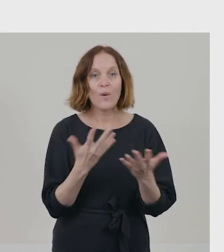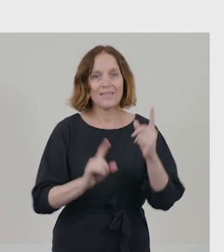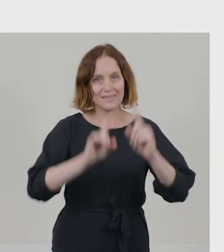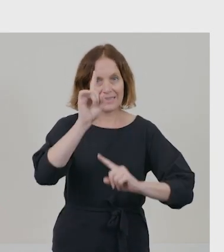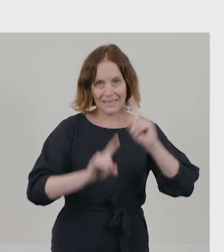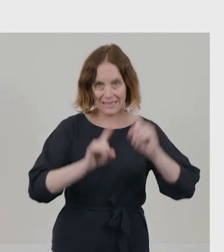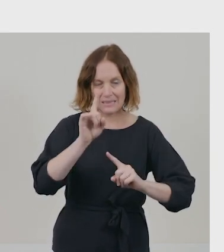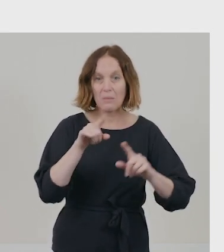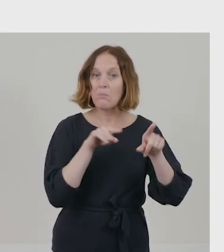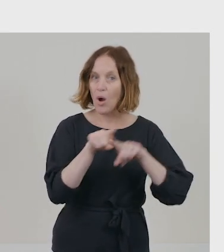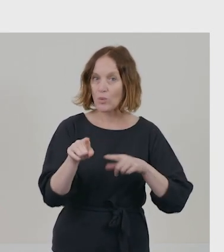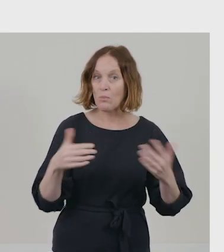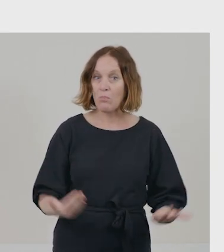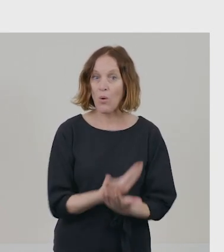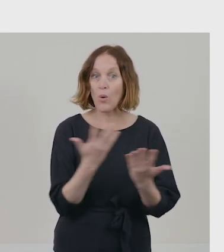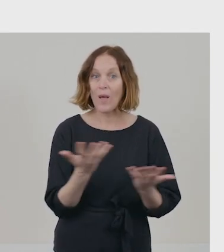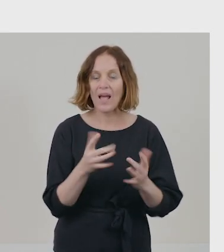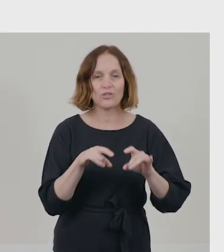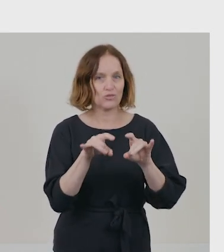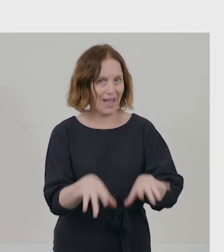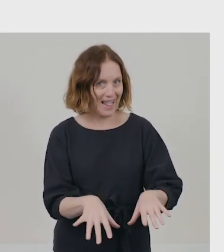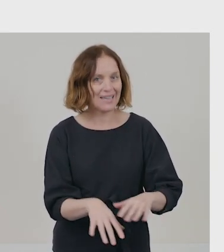and the majority was Australian-born.